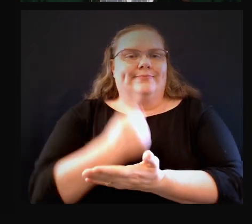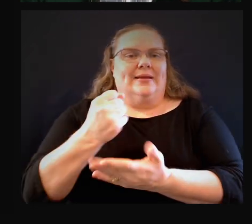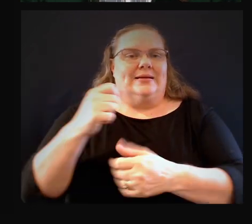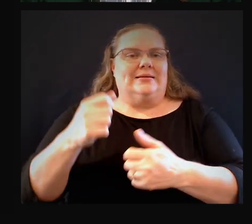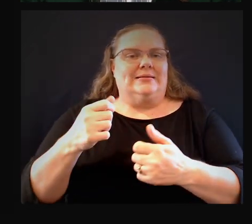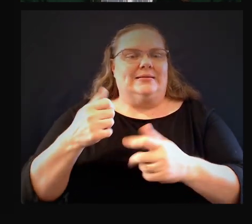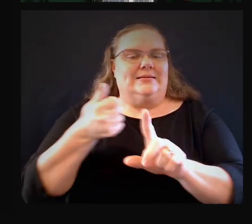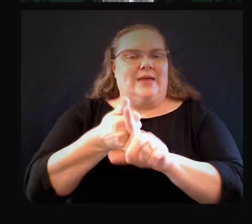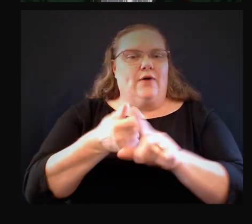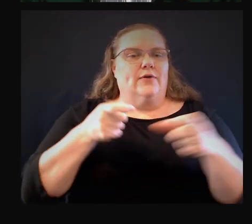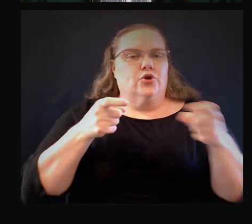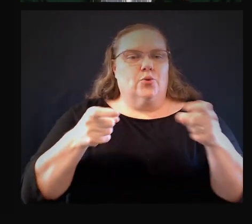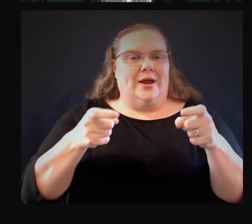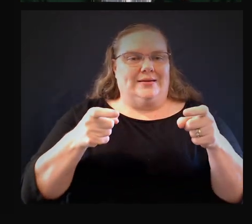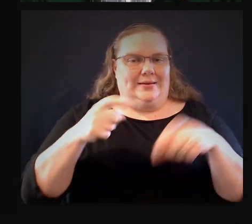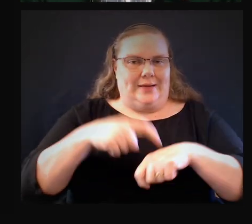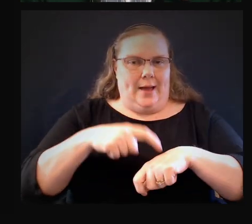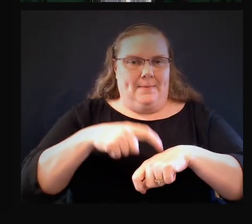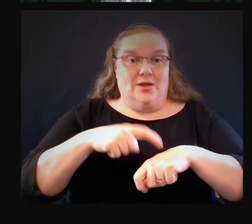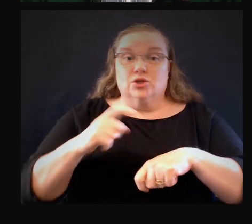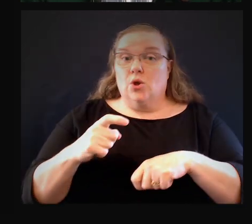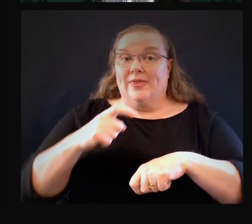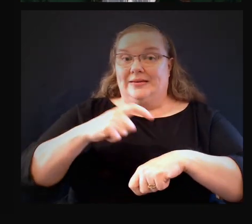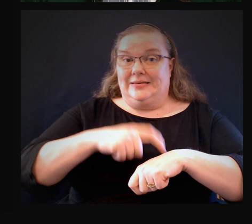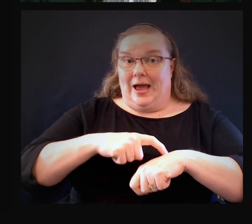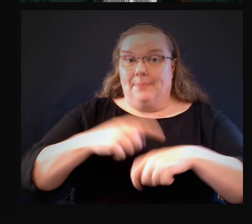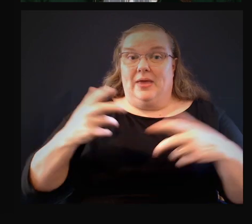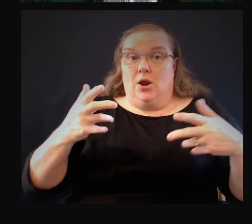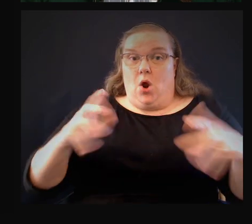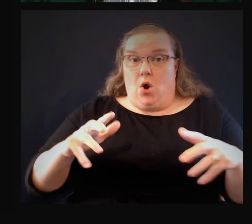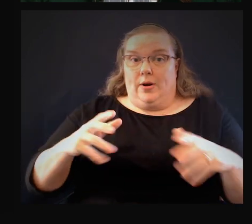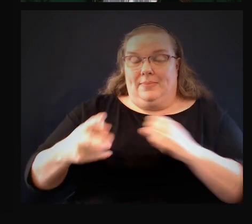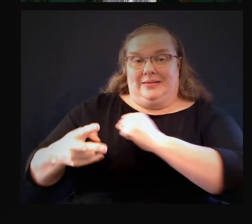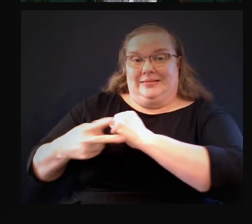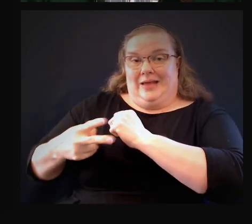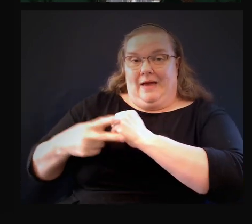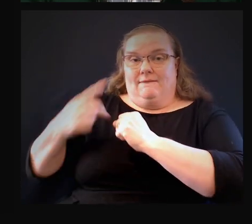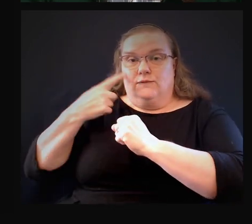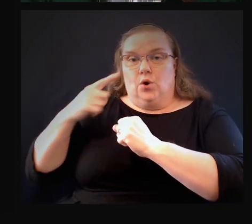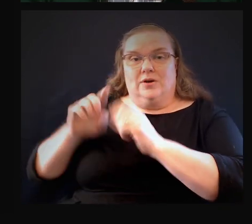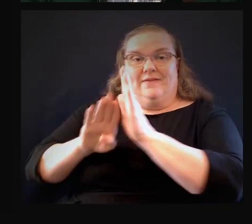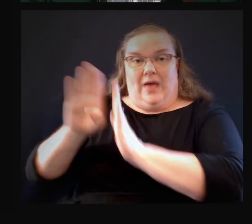also known as the time that had already been set aside for developers to work on their own projects.